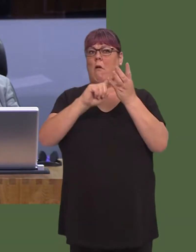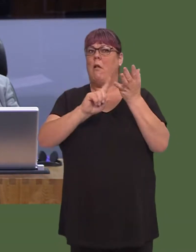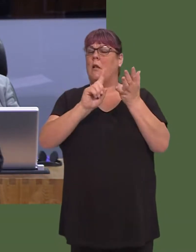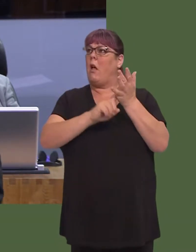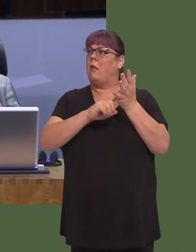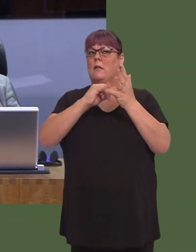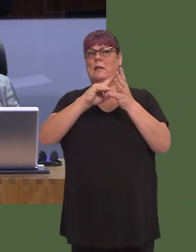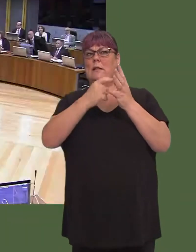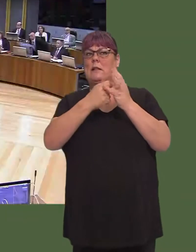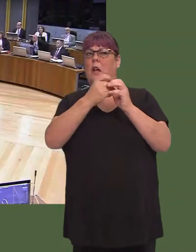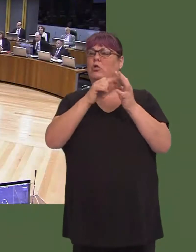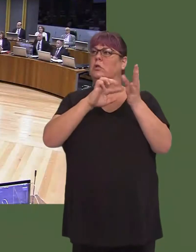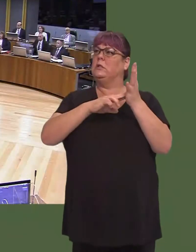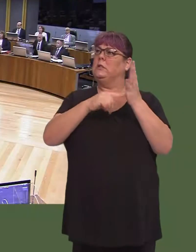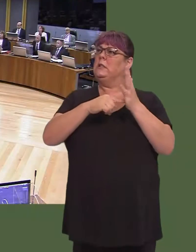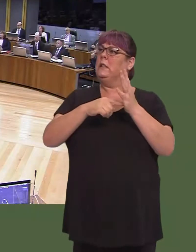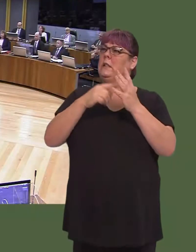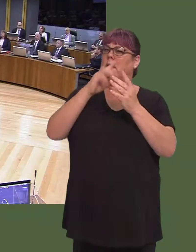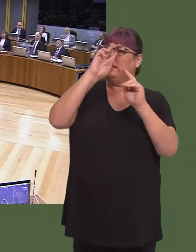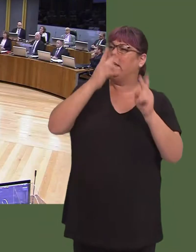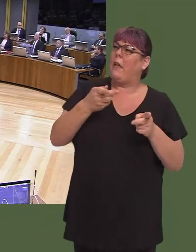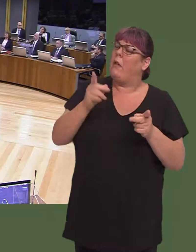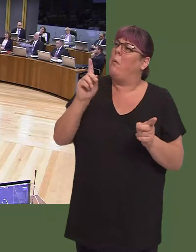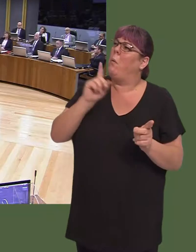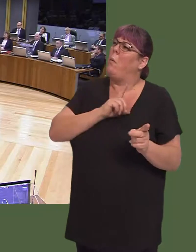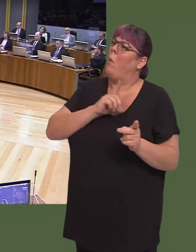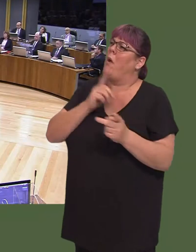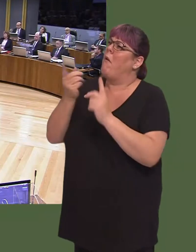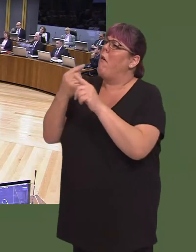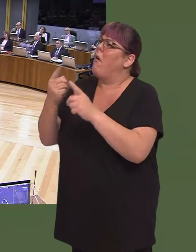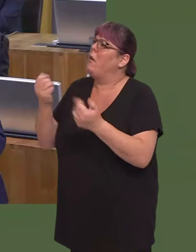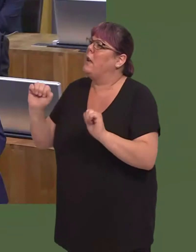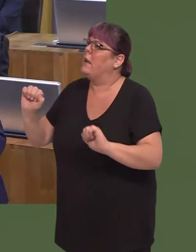work or those in education or in trainingóthat your policy will exclude from childcare support.